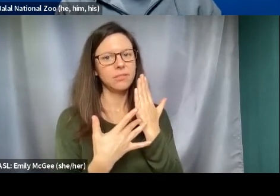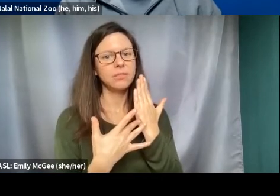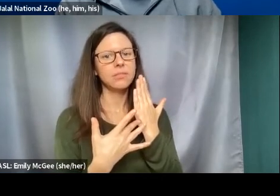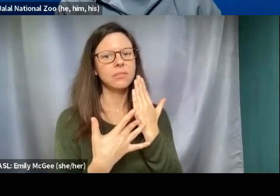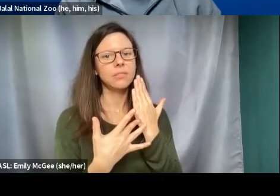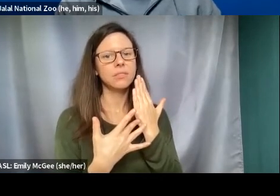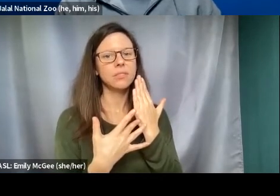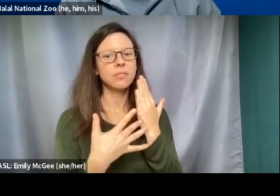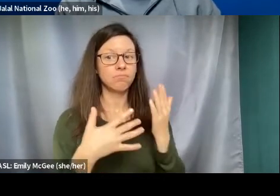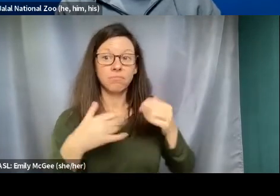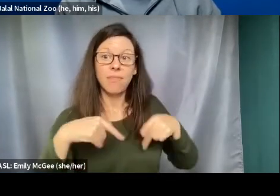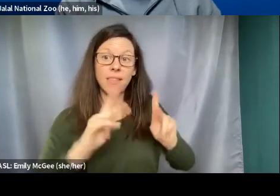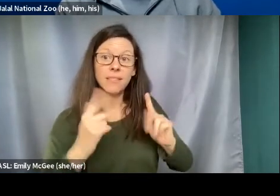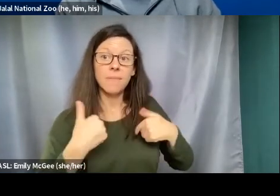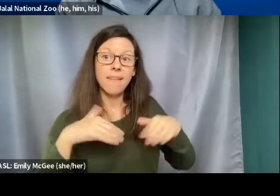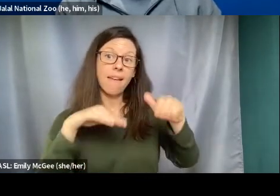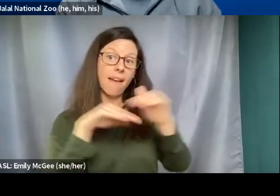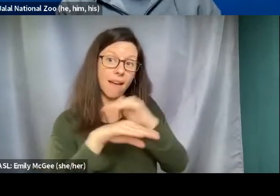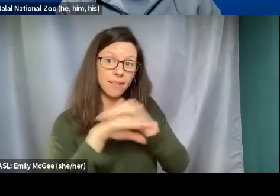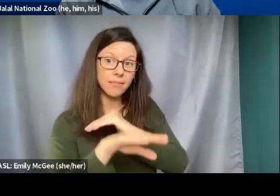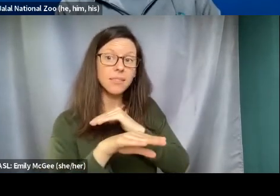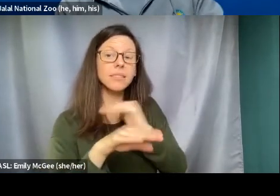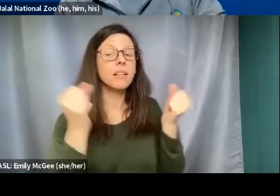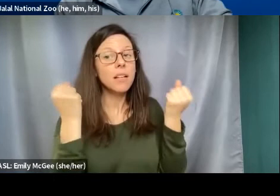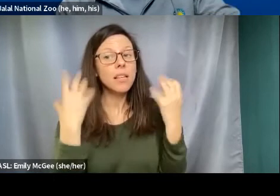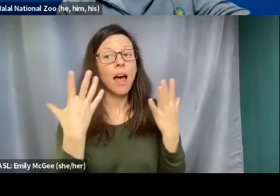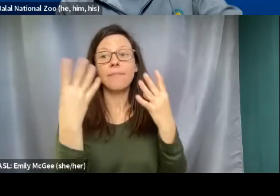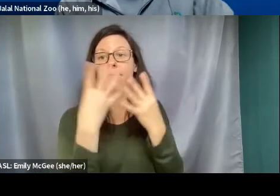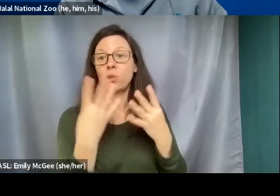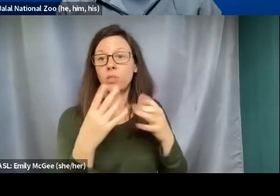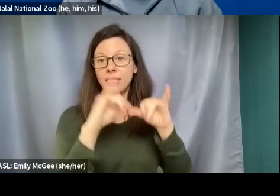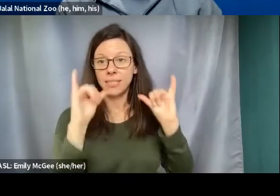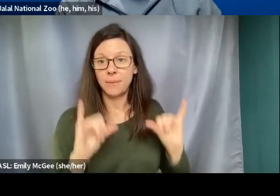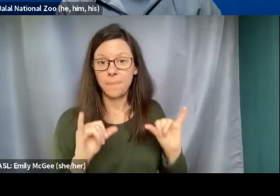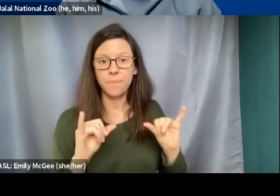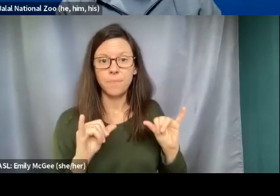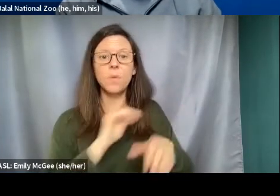access a lot of these uh filtration systems like these. All these little circles that you see are